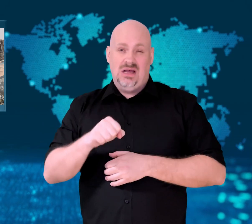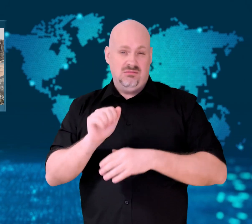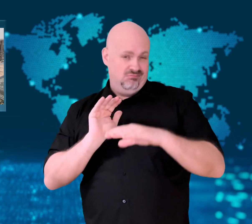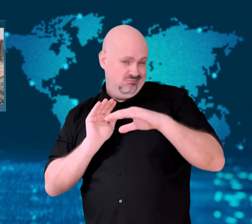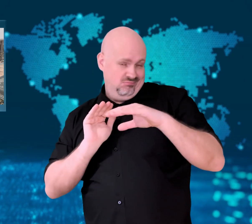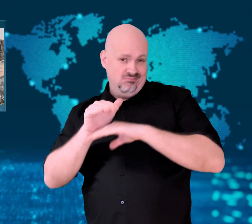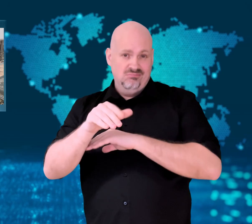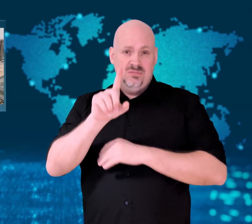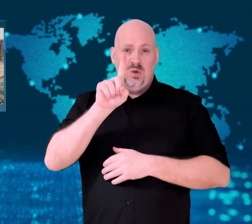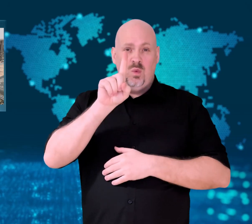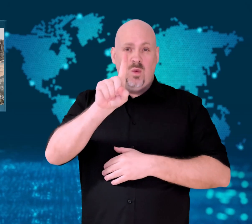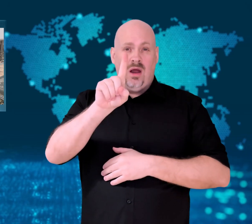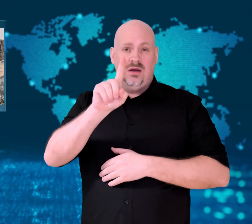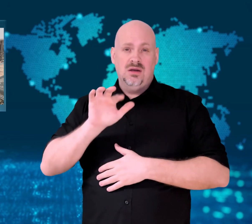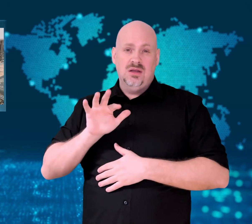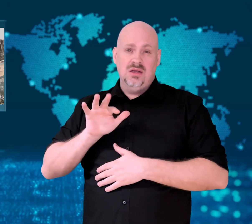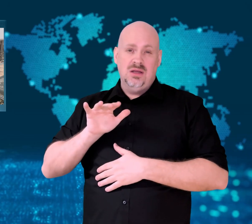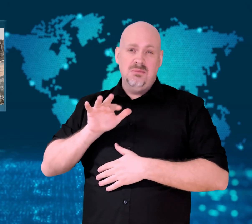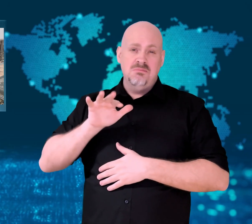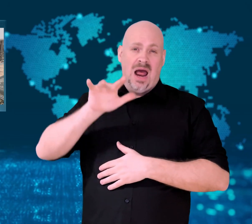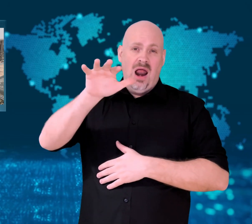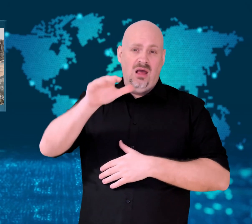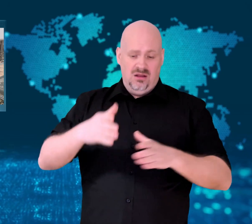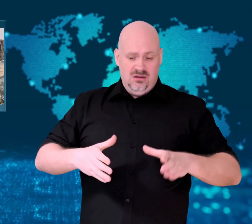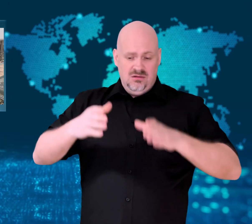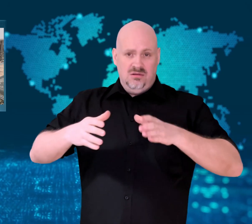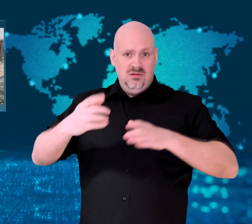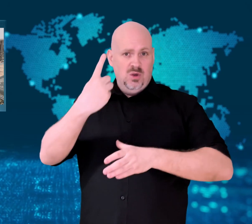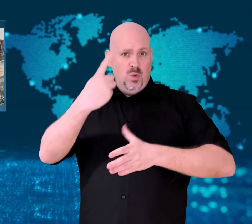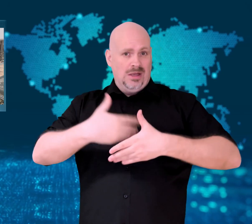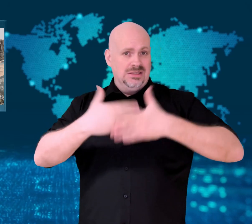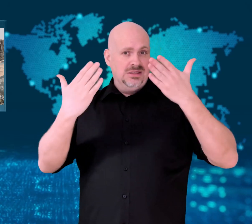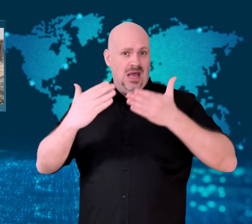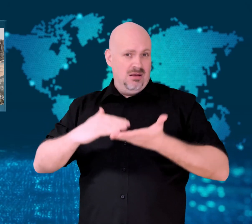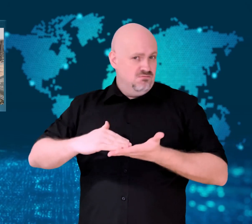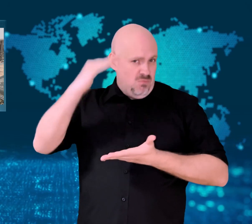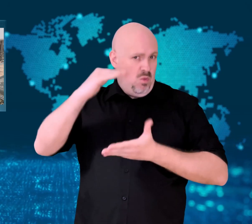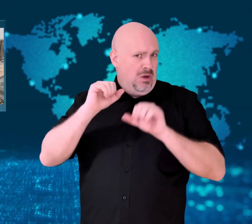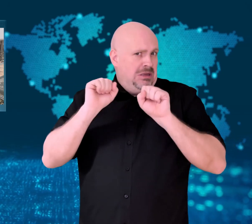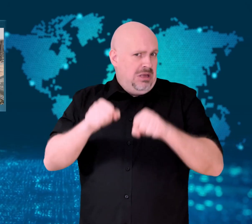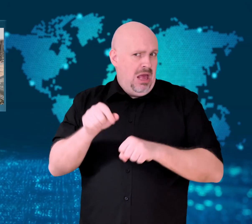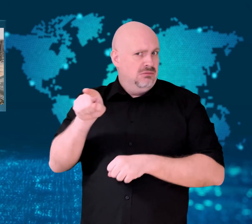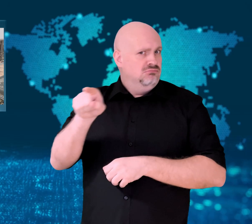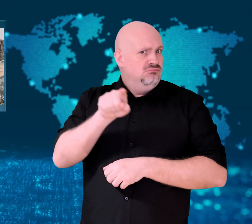by millions of barrels a day.